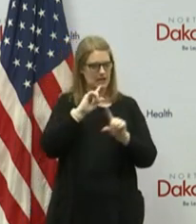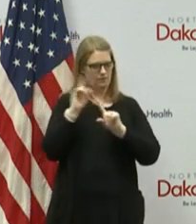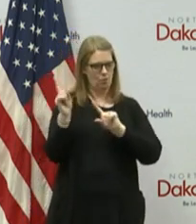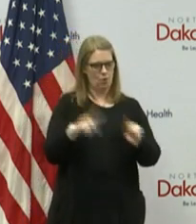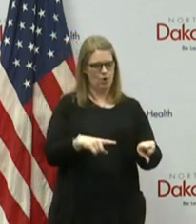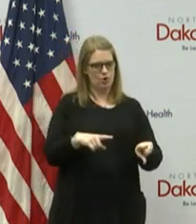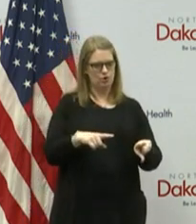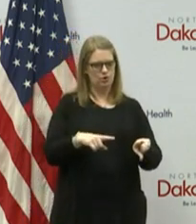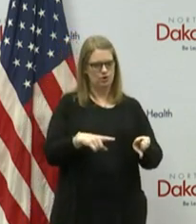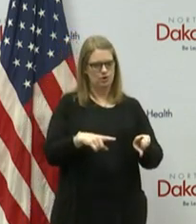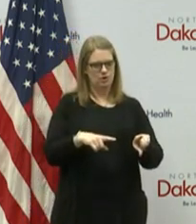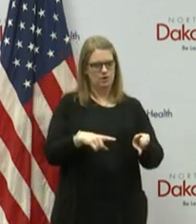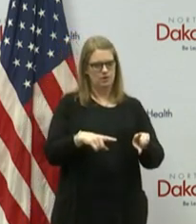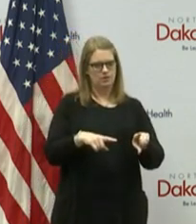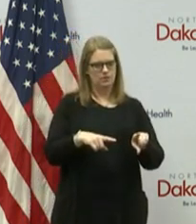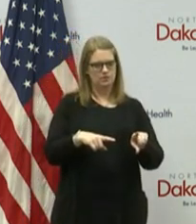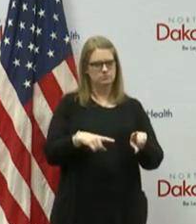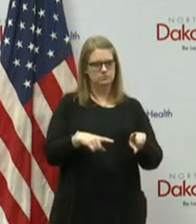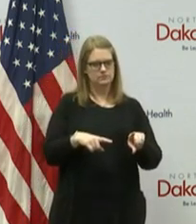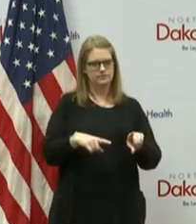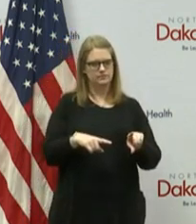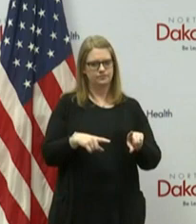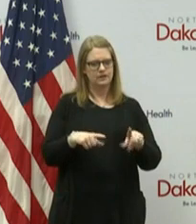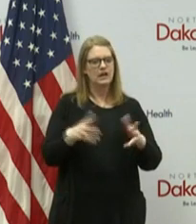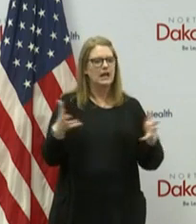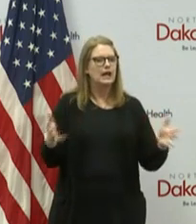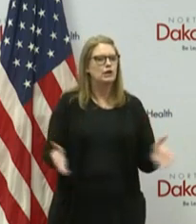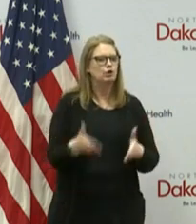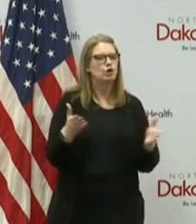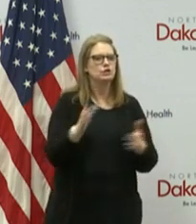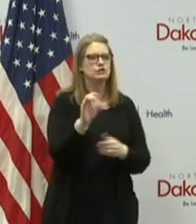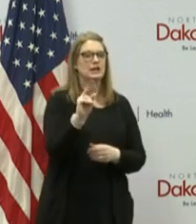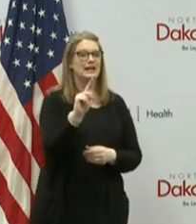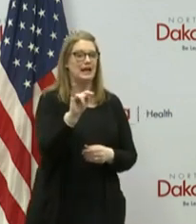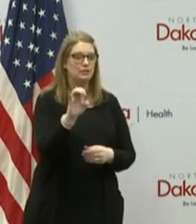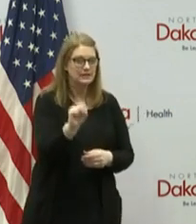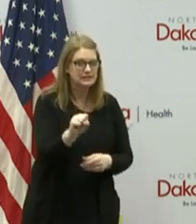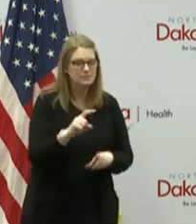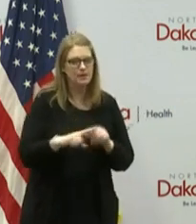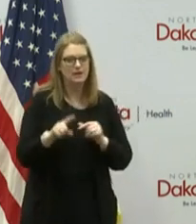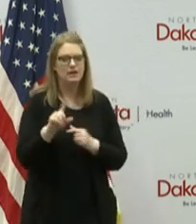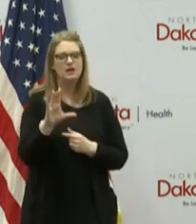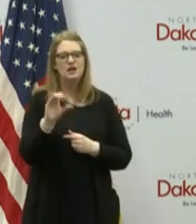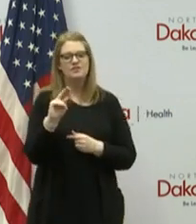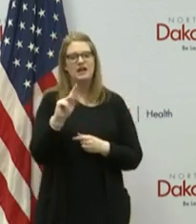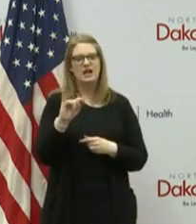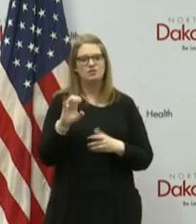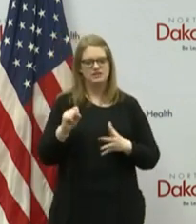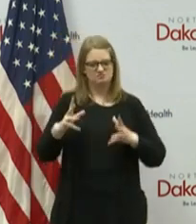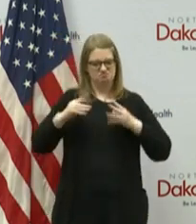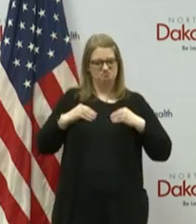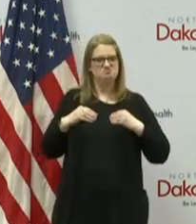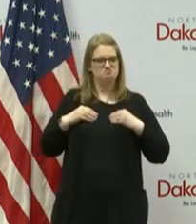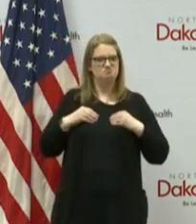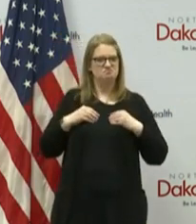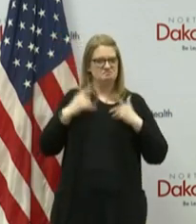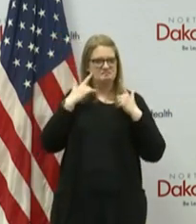THAT VULNERABLE CATEGORY. SIX TO EVERYONE MAKING THIS HAPPEN AND TO THE EXECUTIVE ORDER THAT WE PUT OUT